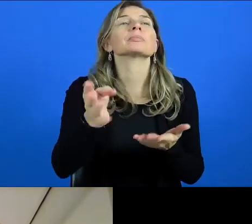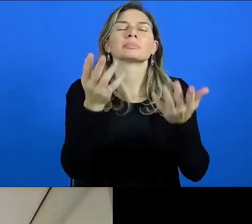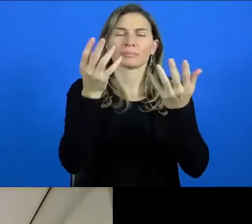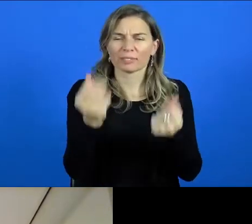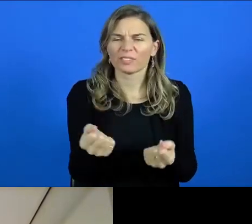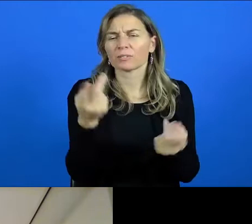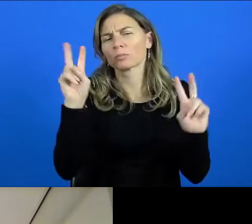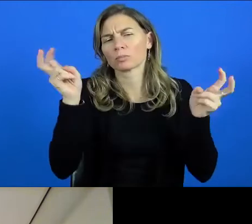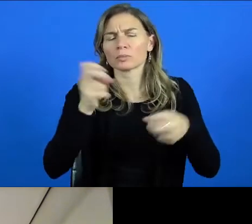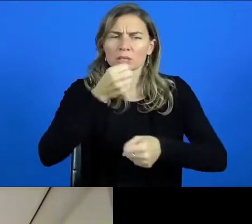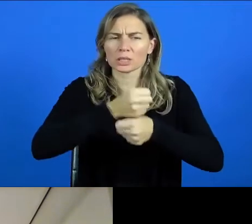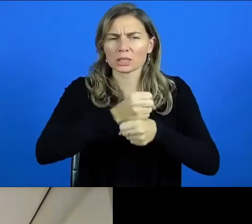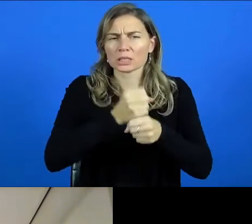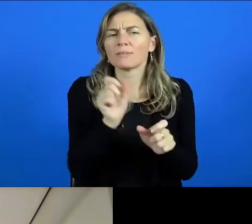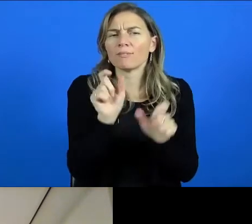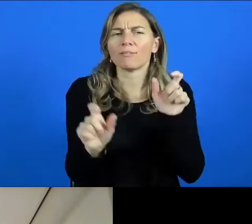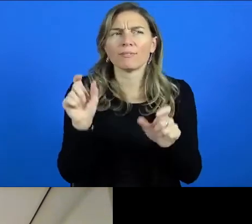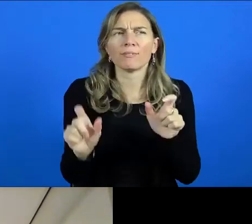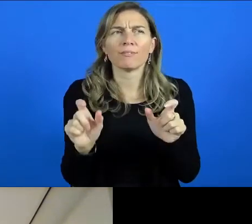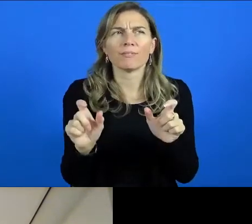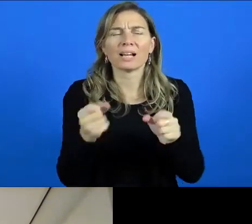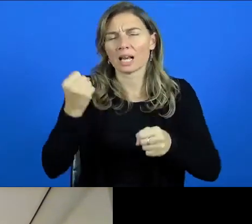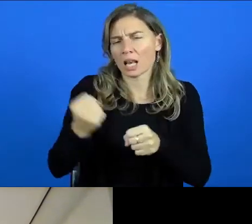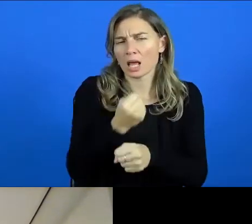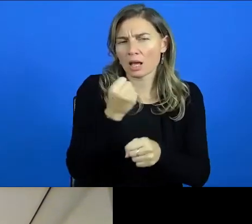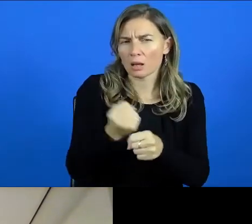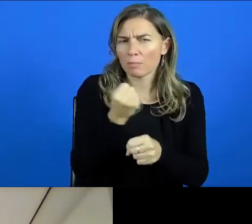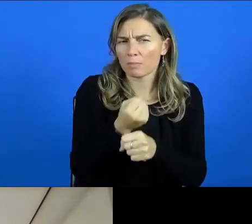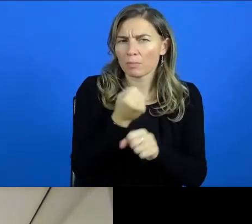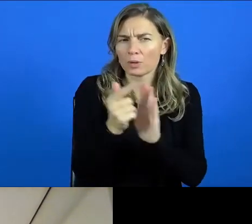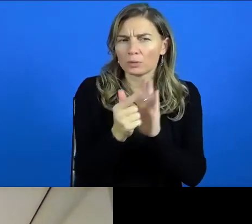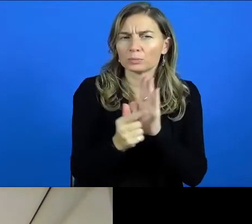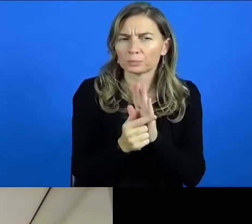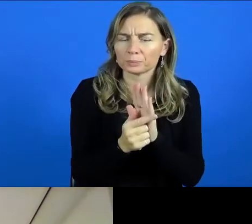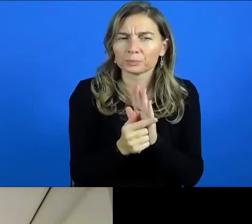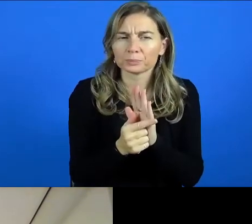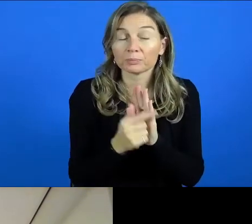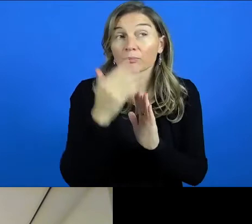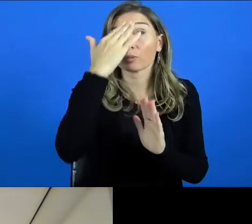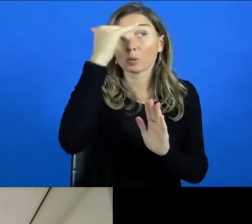and there are cases concerning the labour law because the European administration employs many people